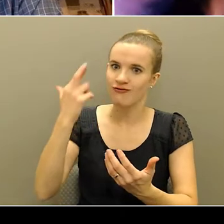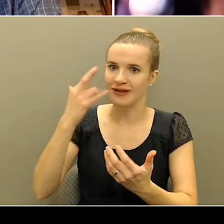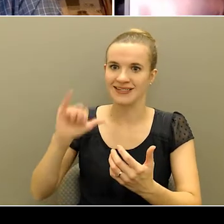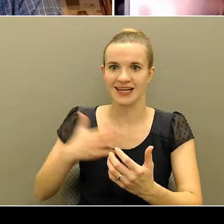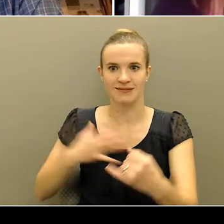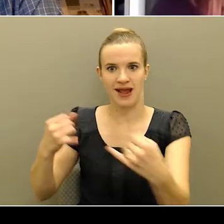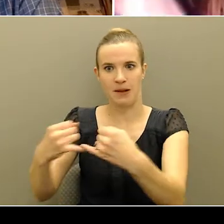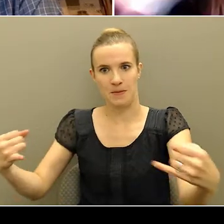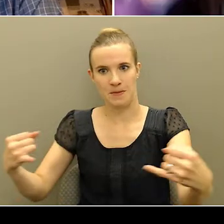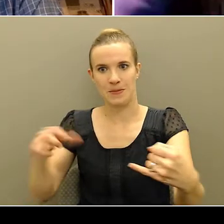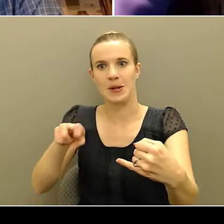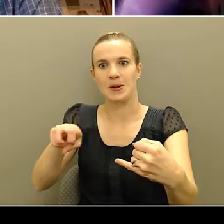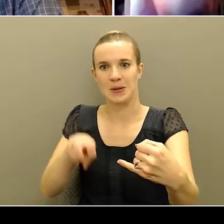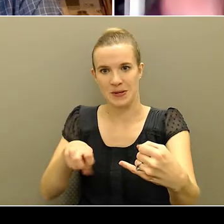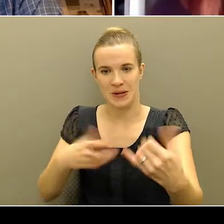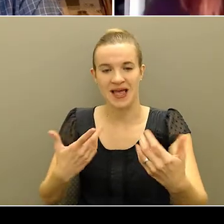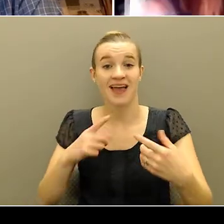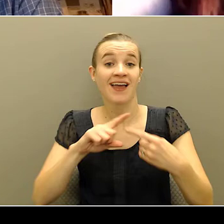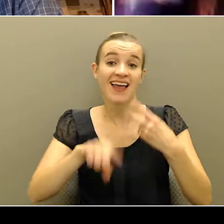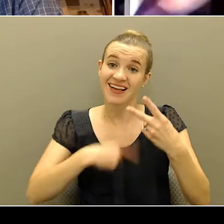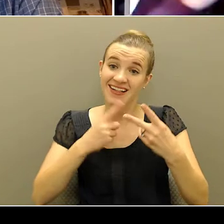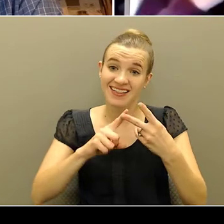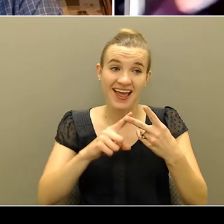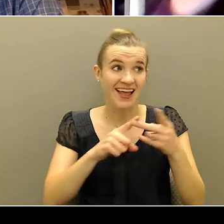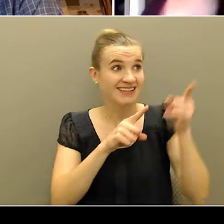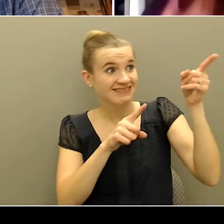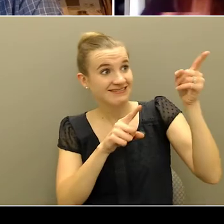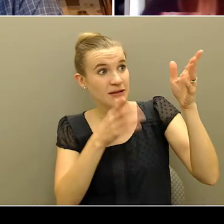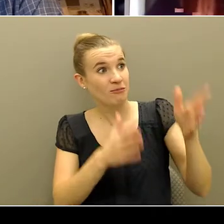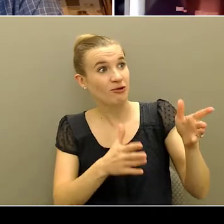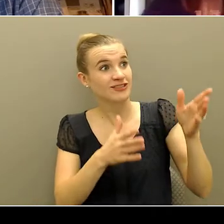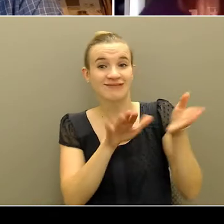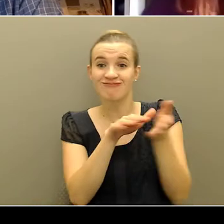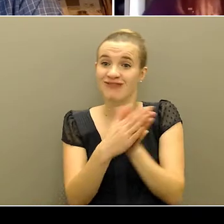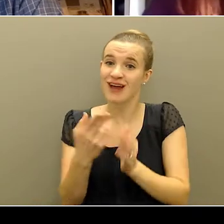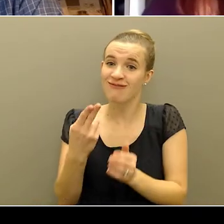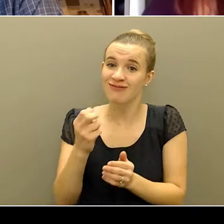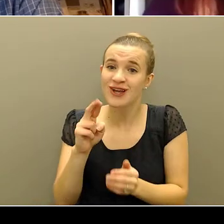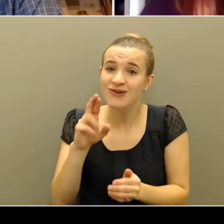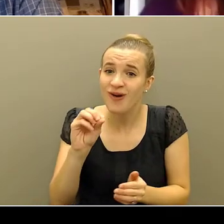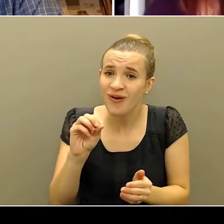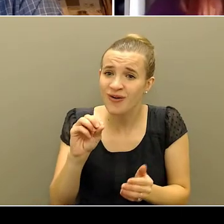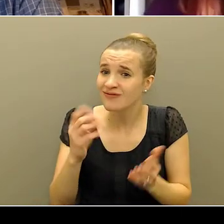for the day, you know, and like they get to do like, you know, get to do like a really, really good deed, you know? And something that they weren't expecting,